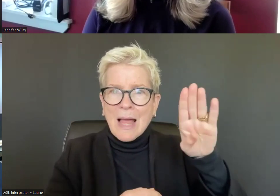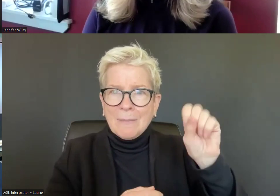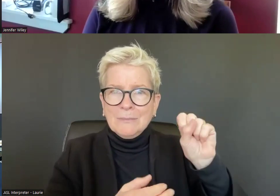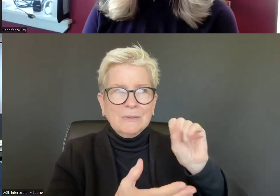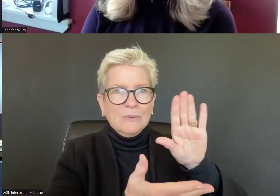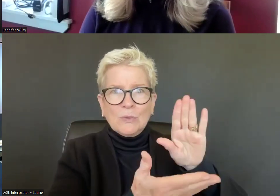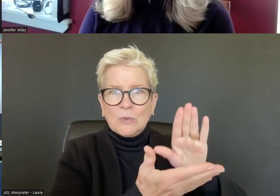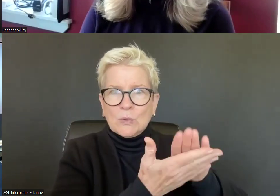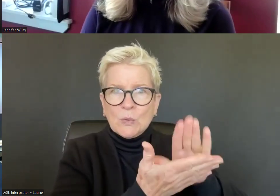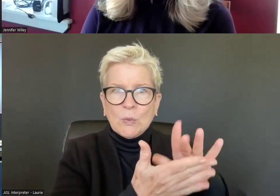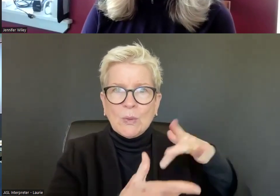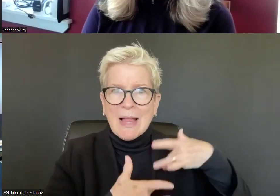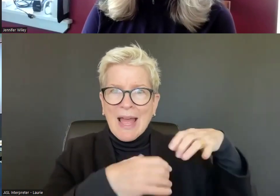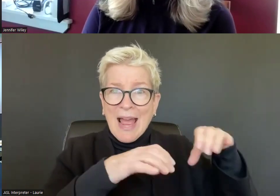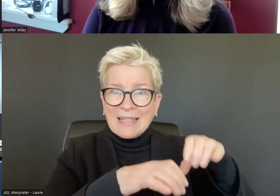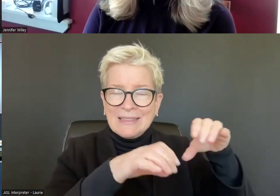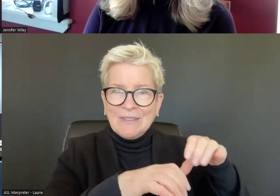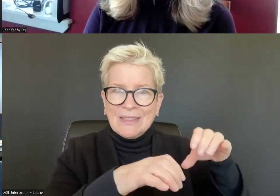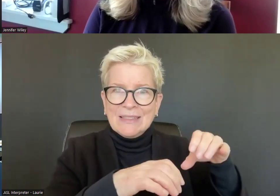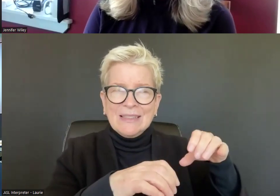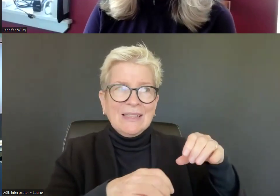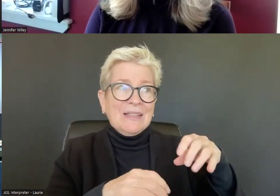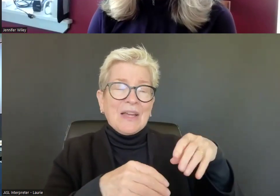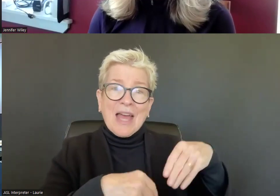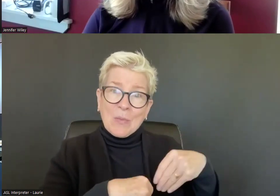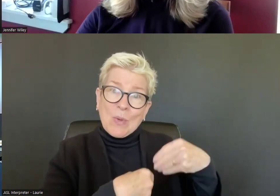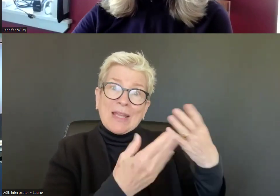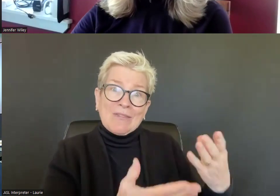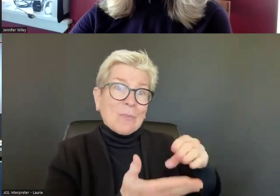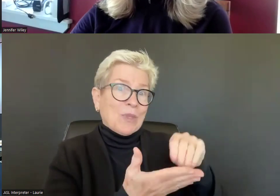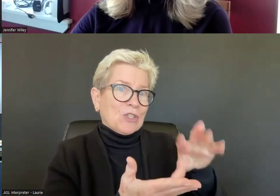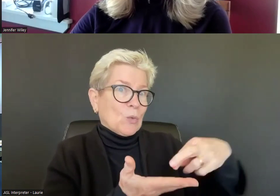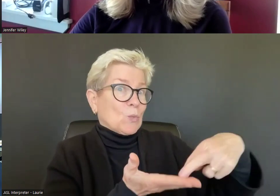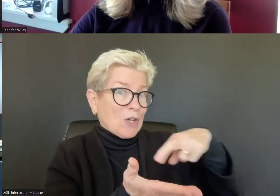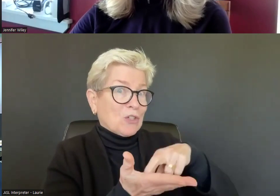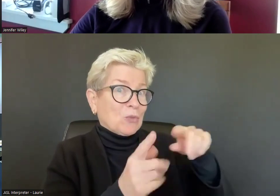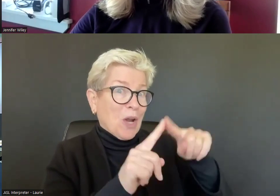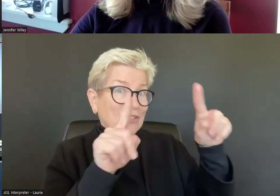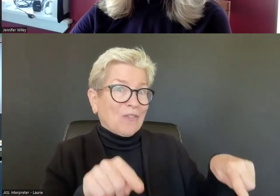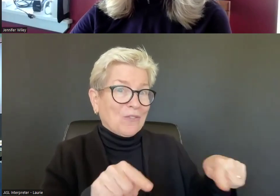and we then give them their student registration; so that's part of it, and let them start thinking